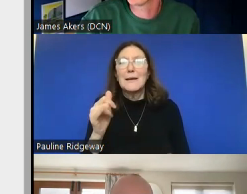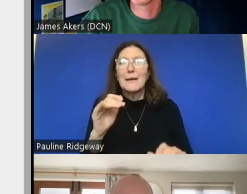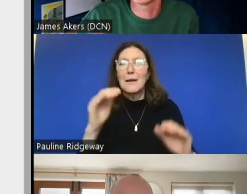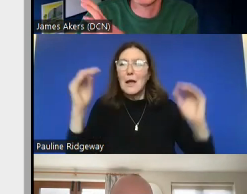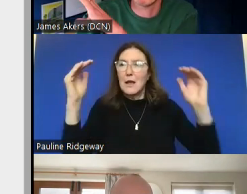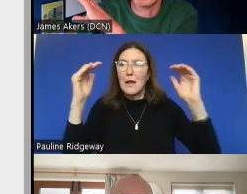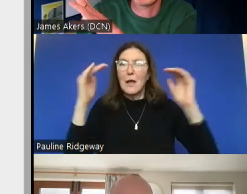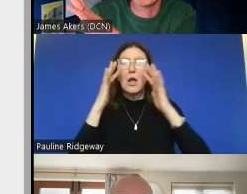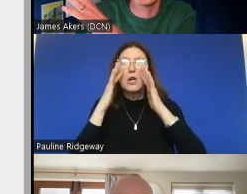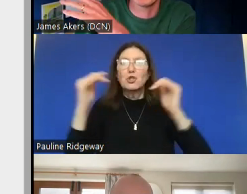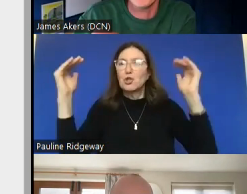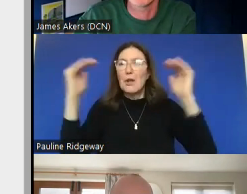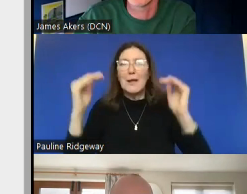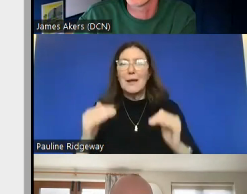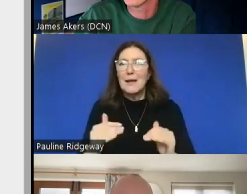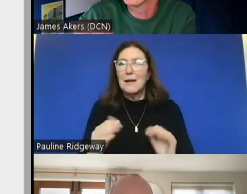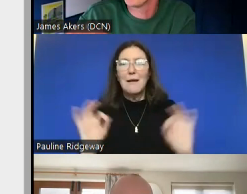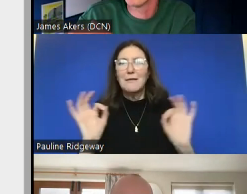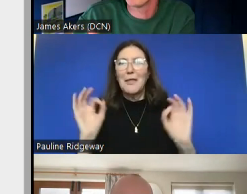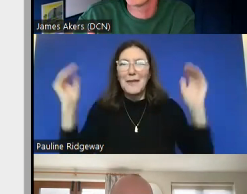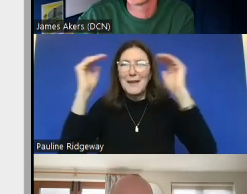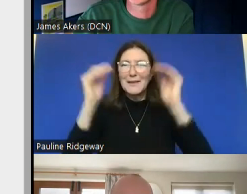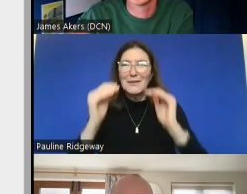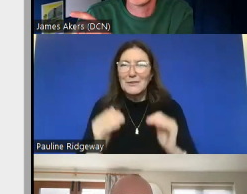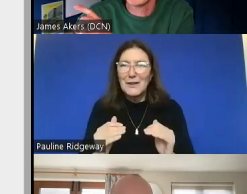If it doesn't have a page title when you hit a 404, it shouldn't be necessary.